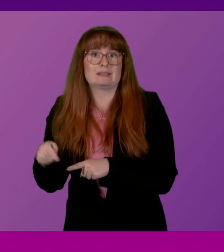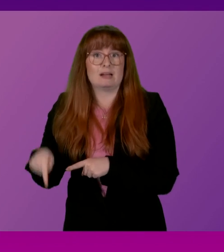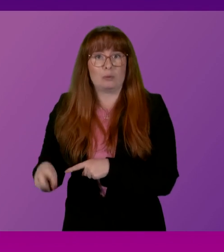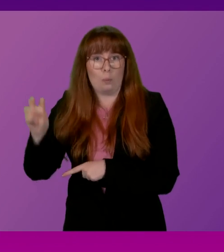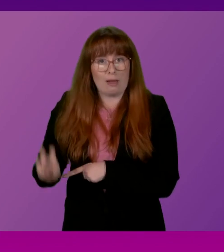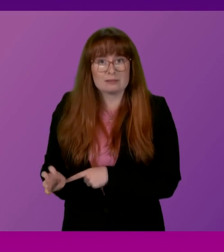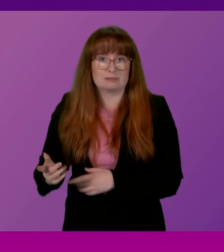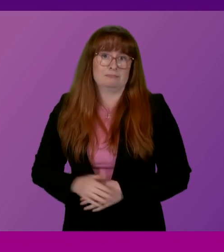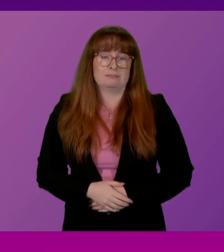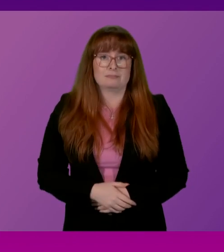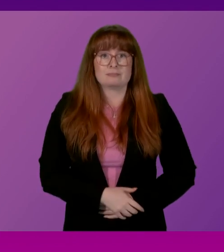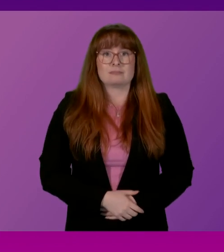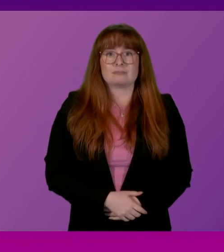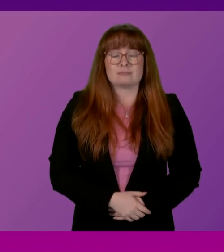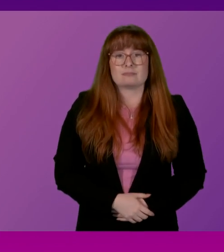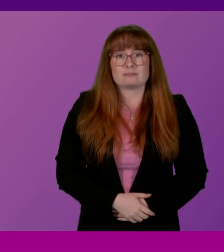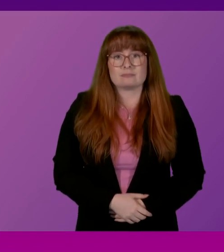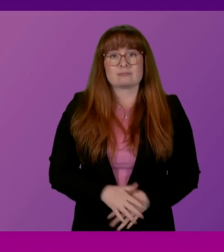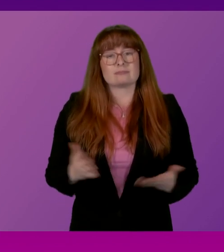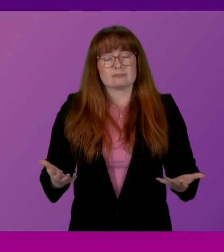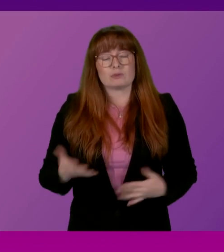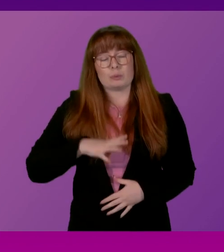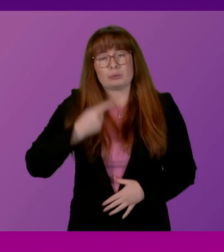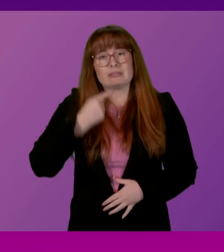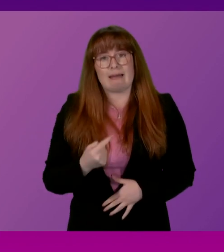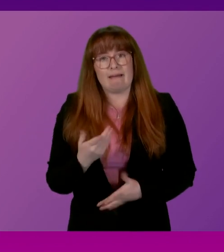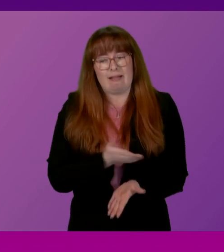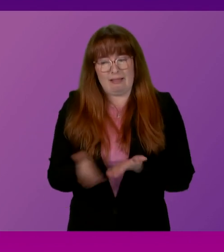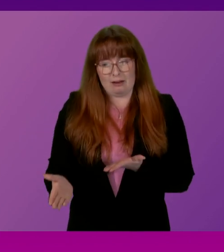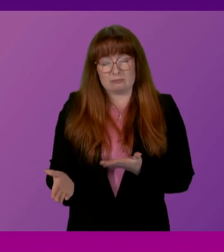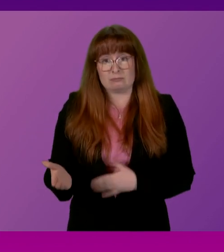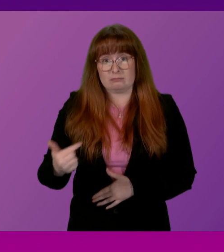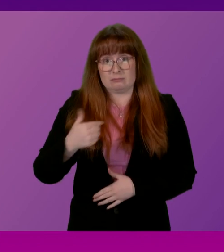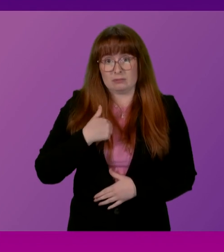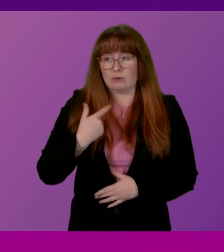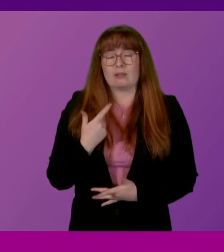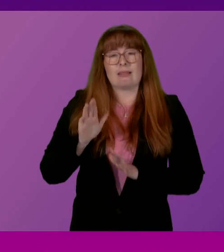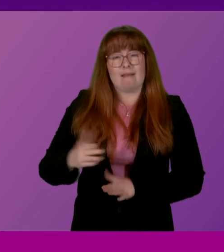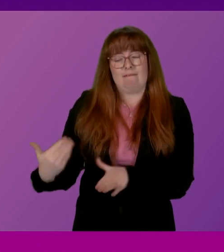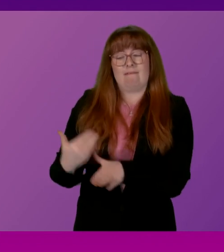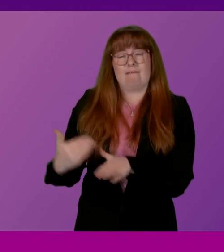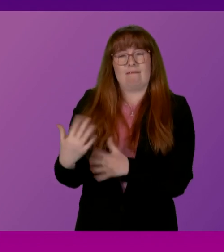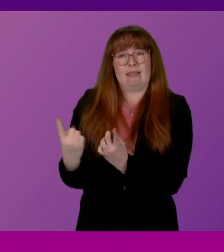I say very clearly that we will leave the operational decisions to Police Scotland,